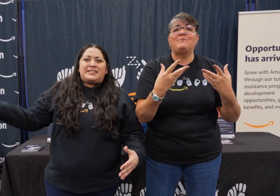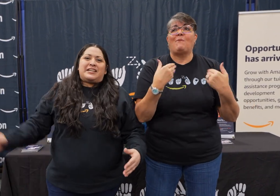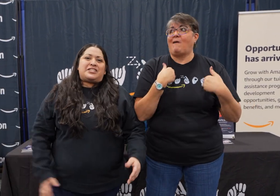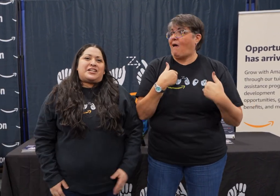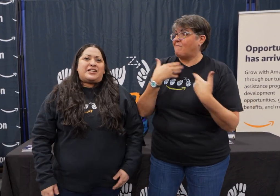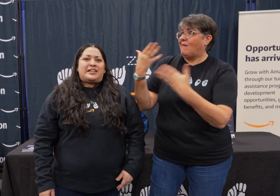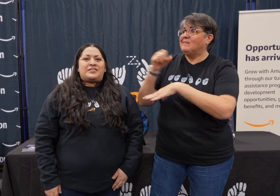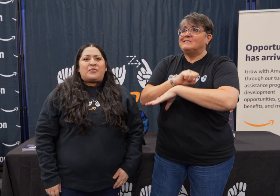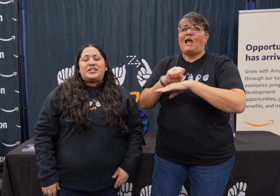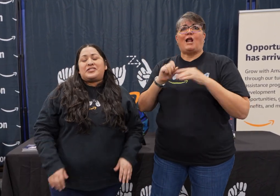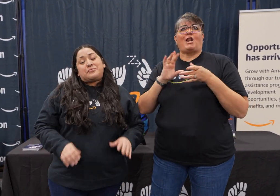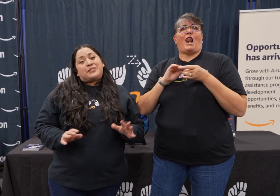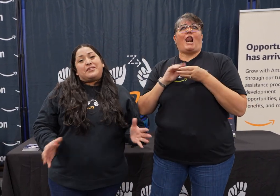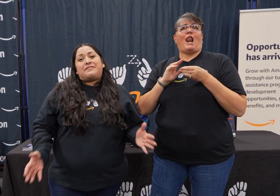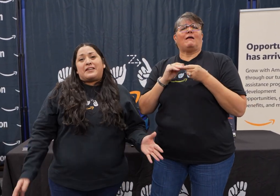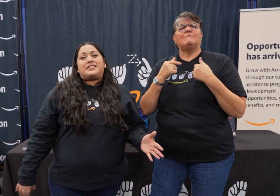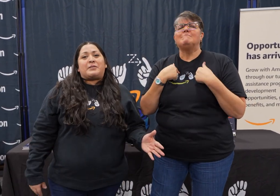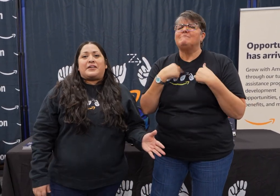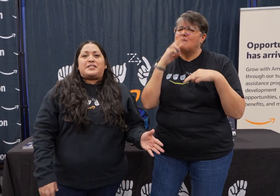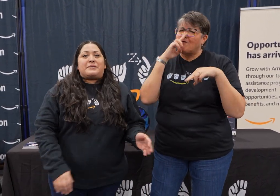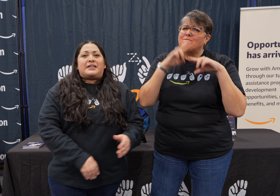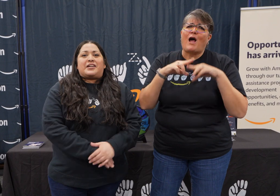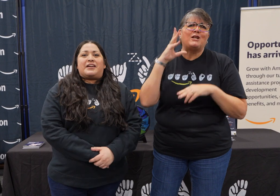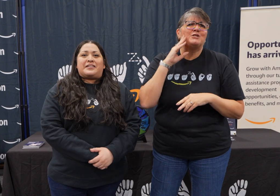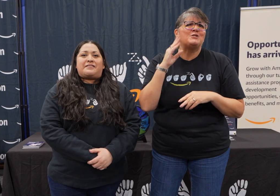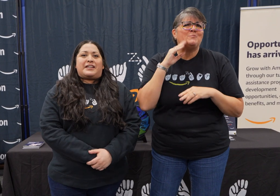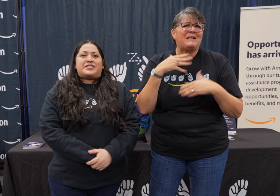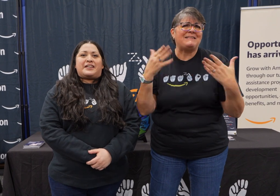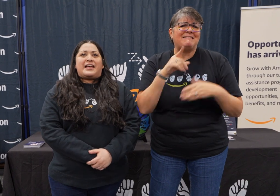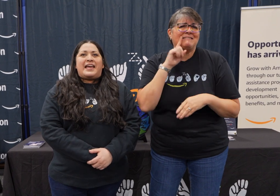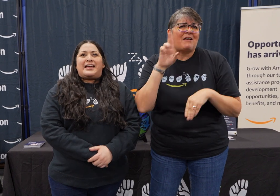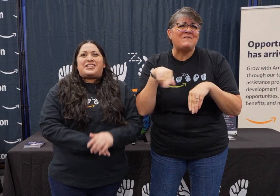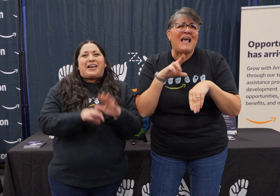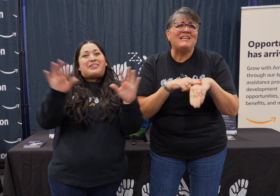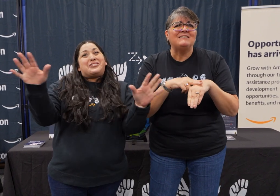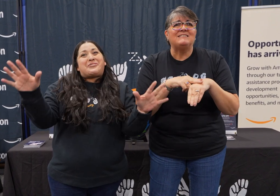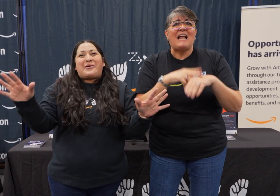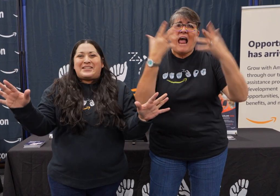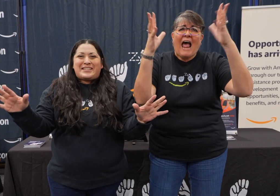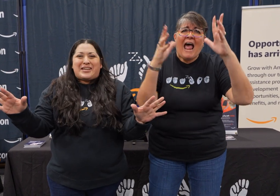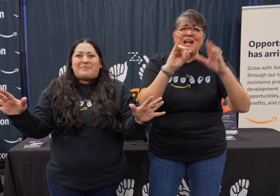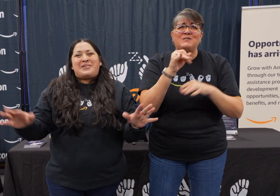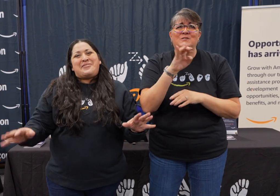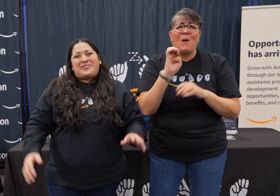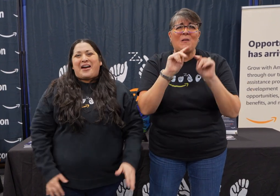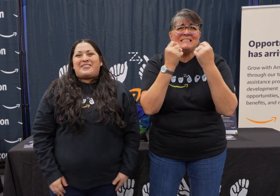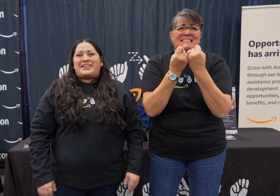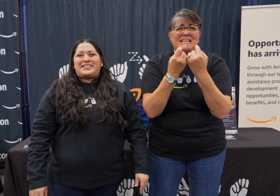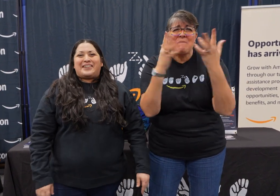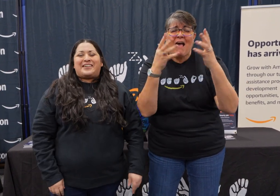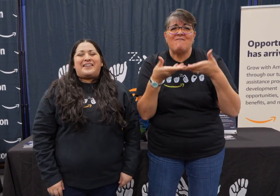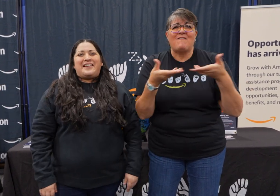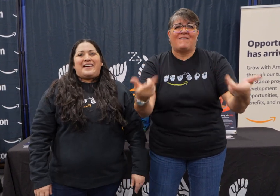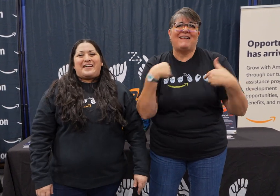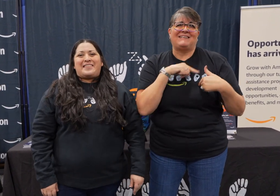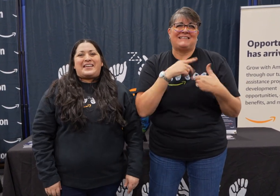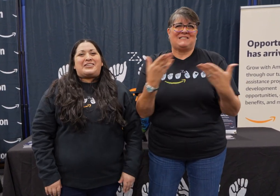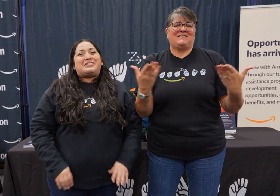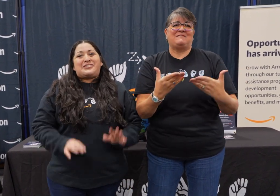we give our stage presentation, it's always just a really fun experience being here at DeafNation. Shoutout to Joel and team for having us here.